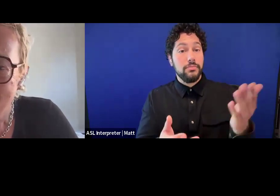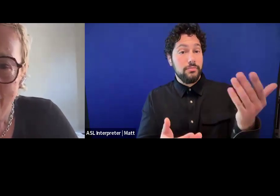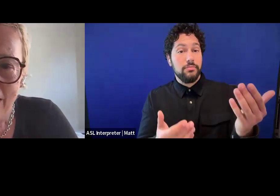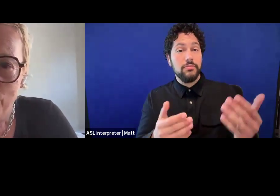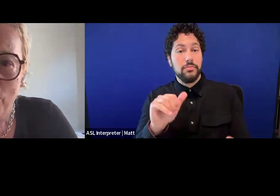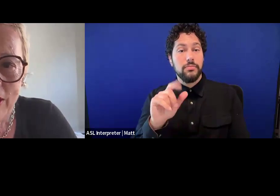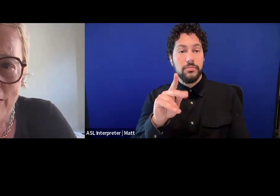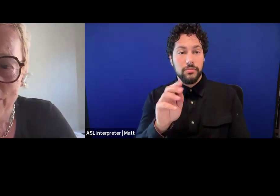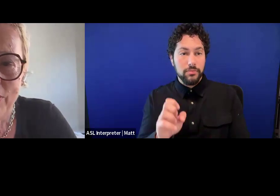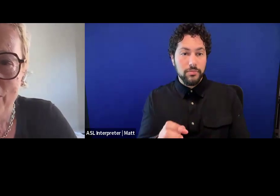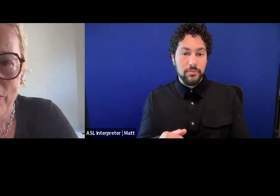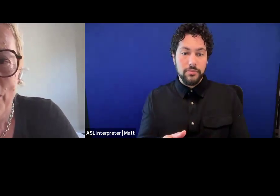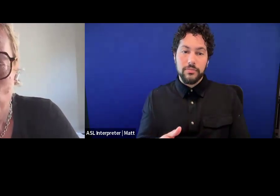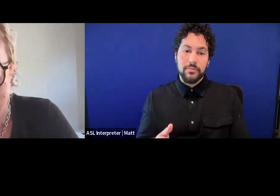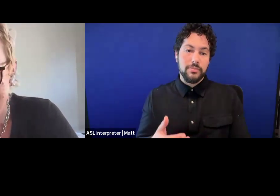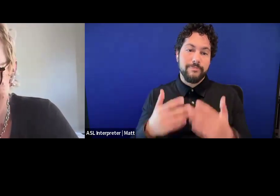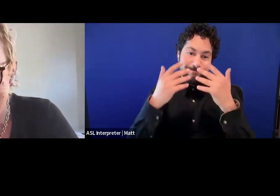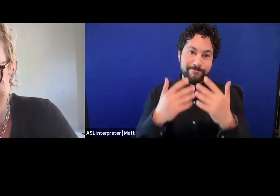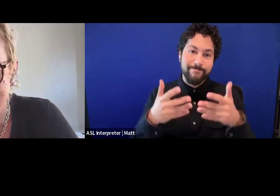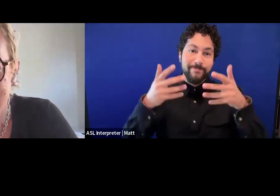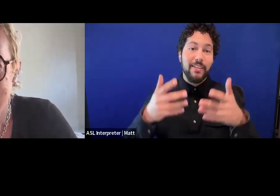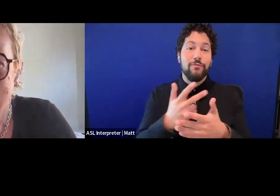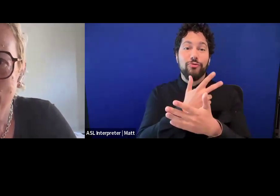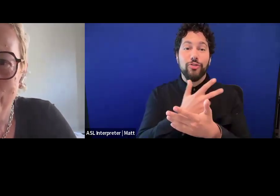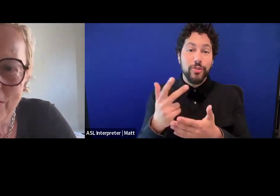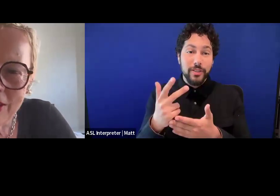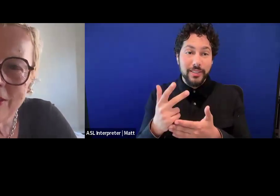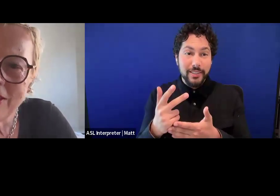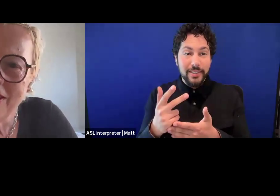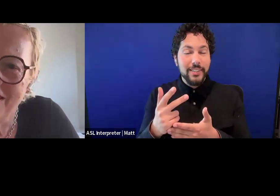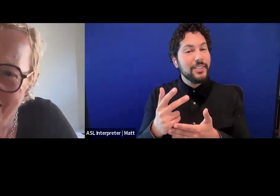Sadly, I'm only here for another 3 weeks, so it's gonna be a real…